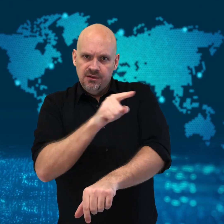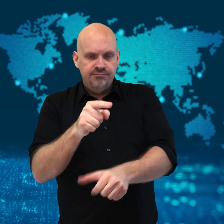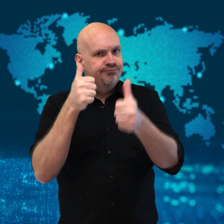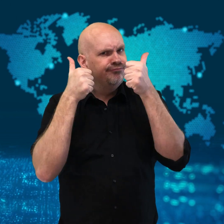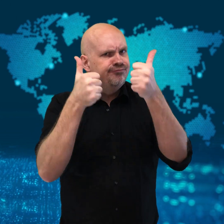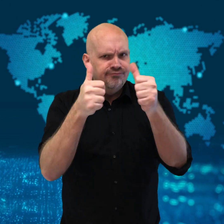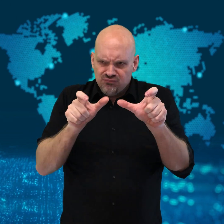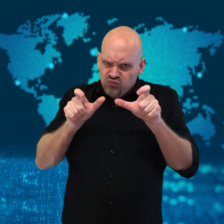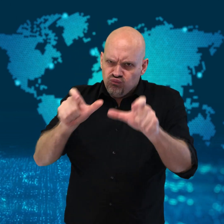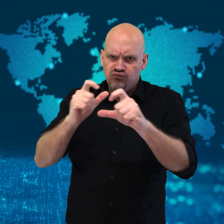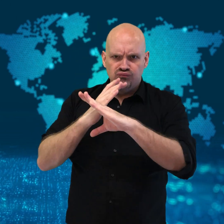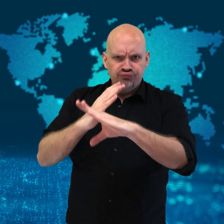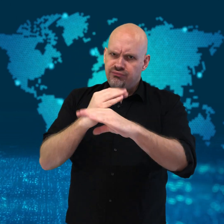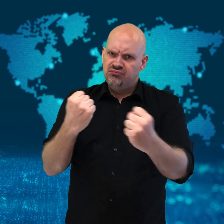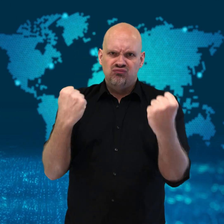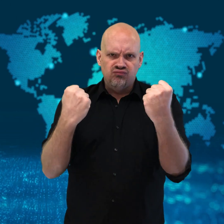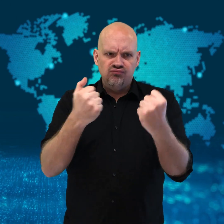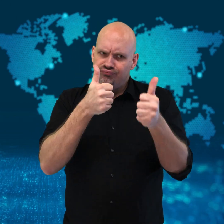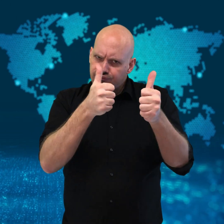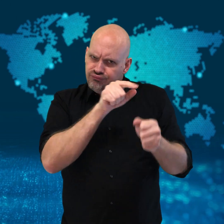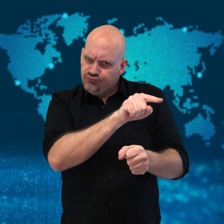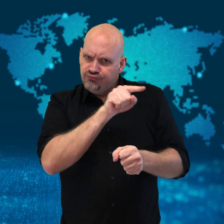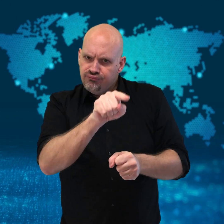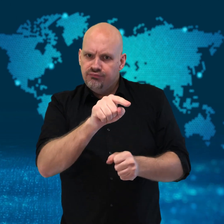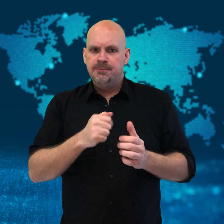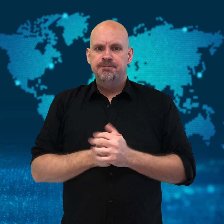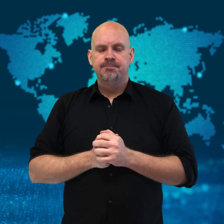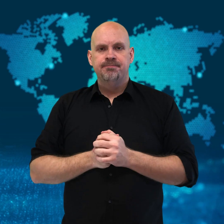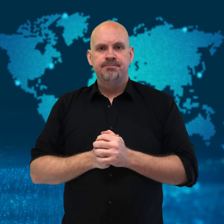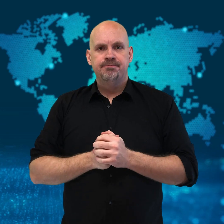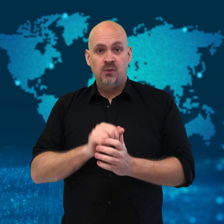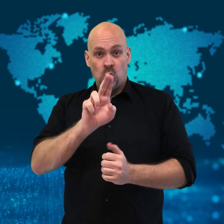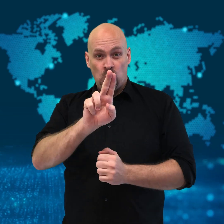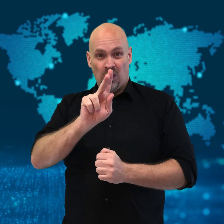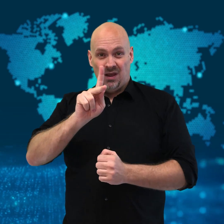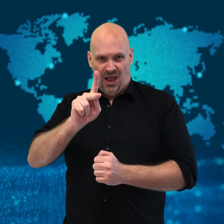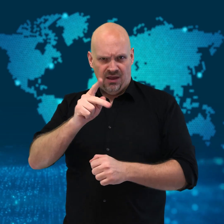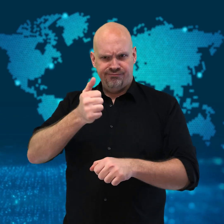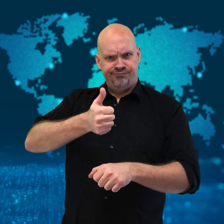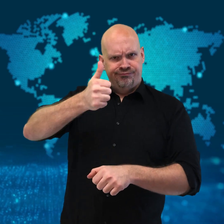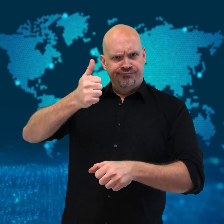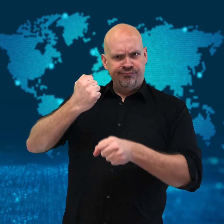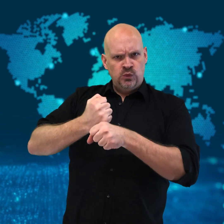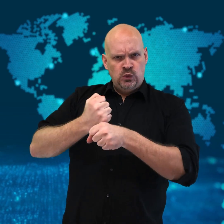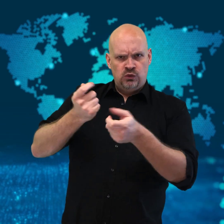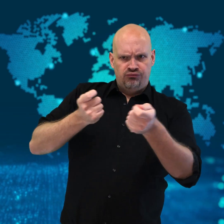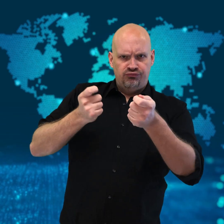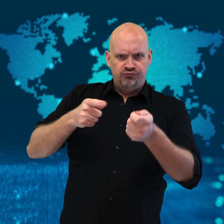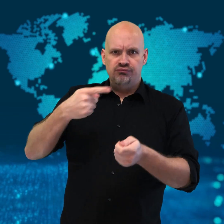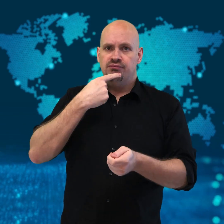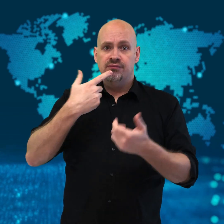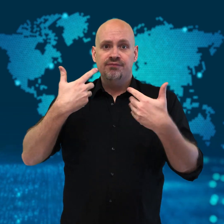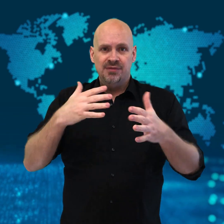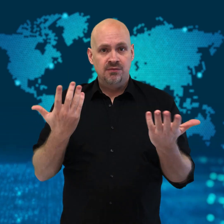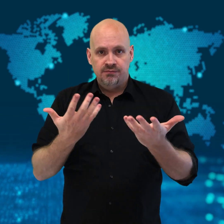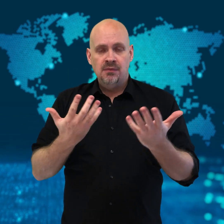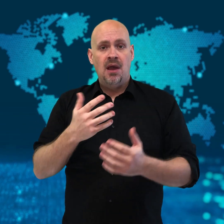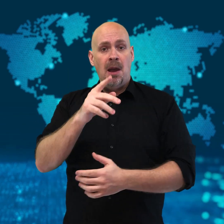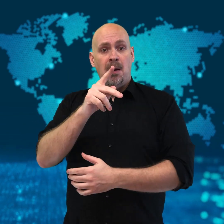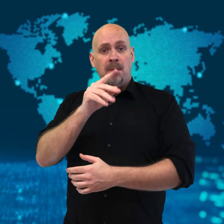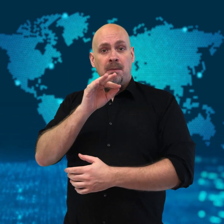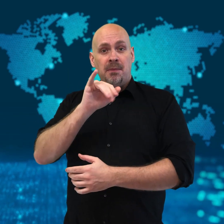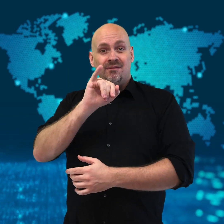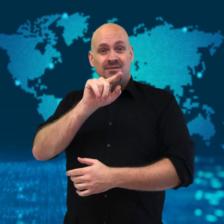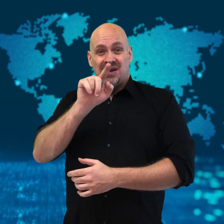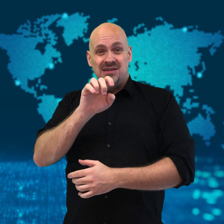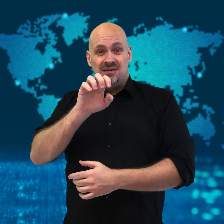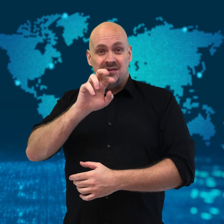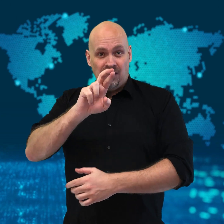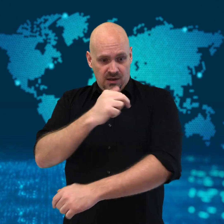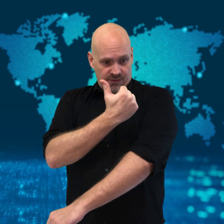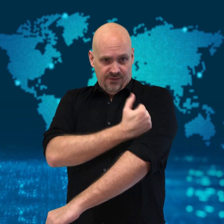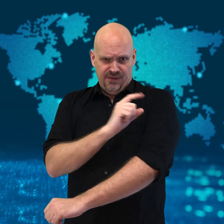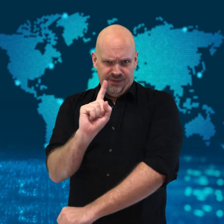British officials also reported encouraging news of a 70% drop in